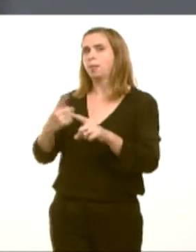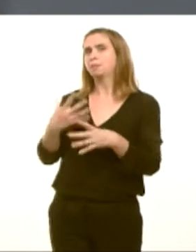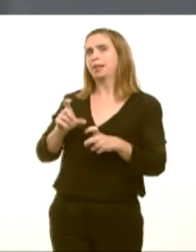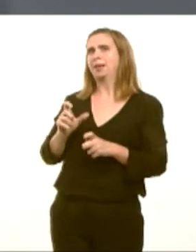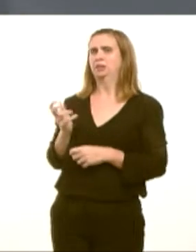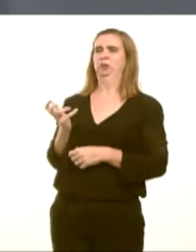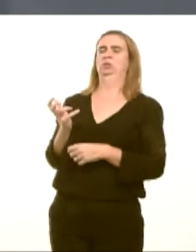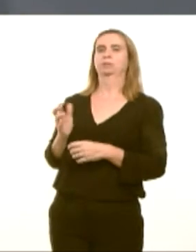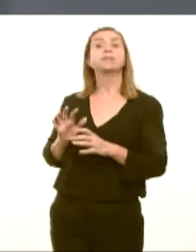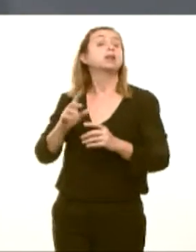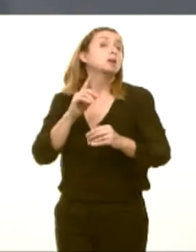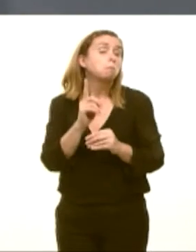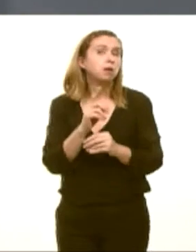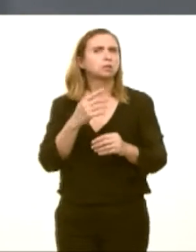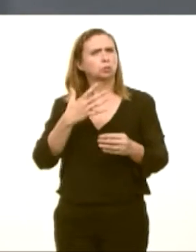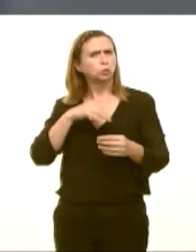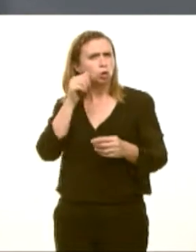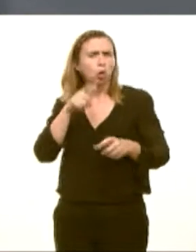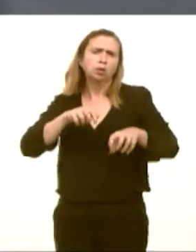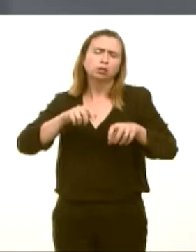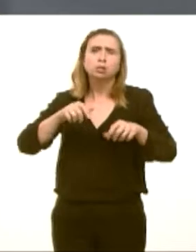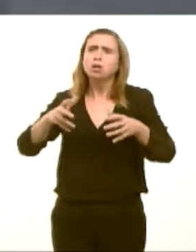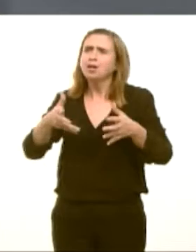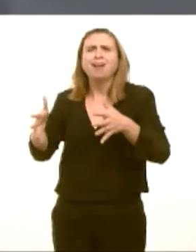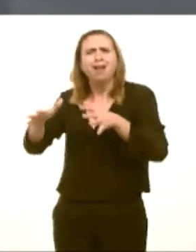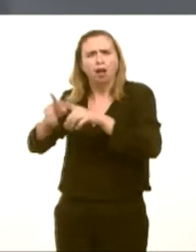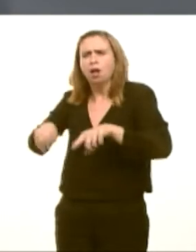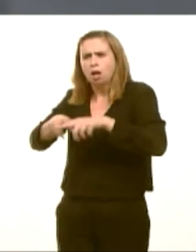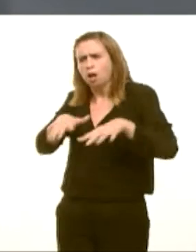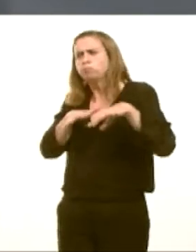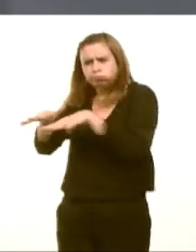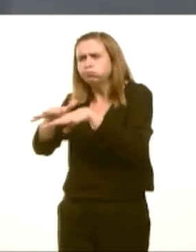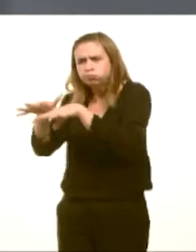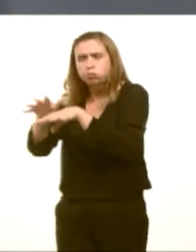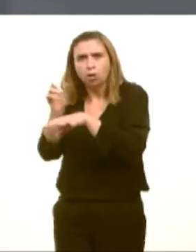will the Welsh Government make to direct the velothon to different regions of Wales to generate additional income there?